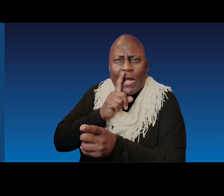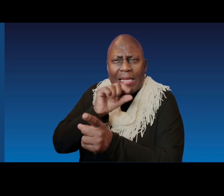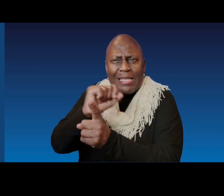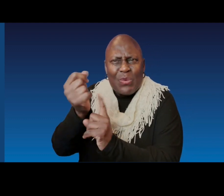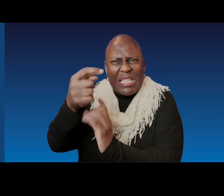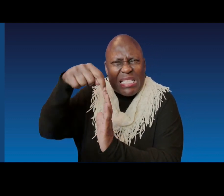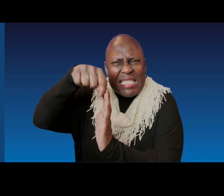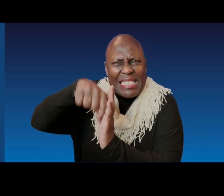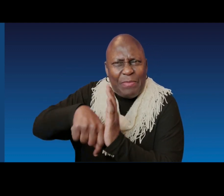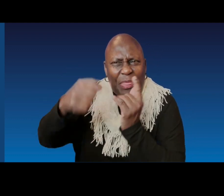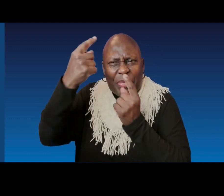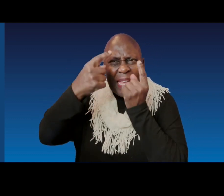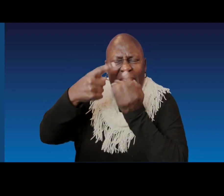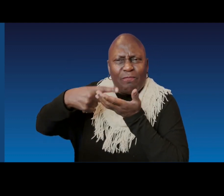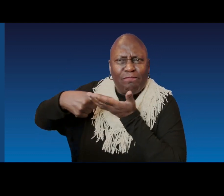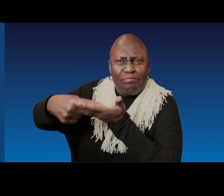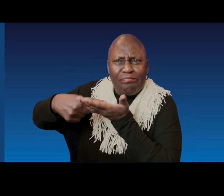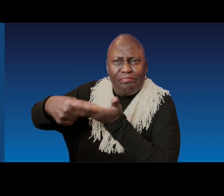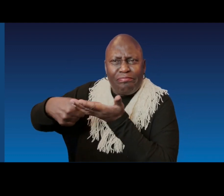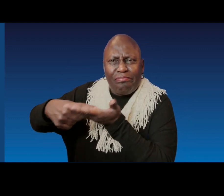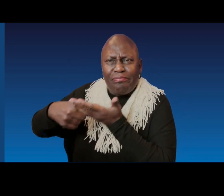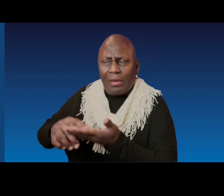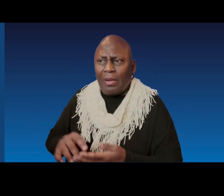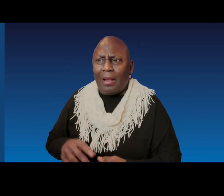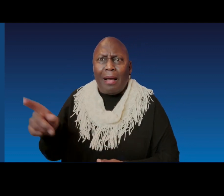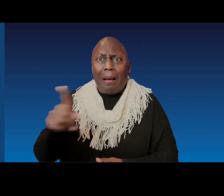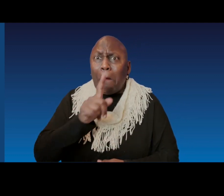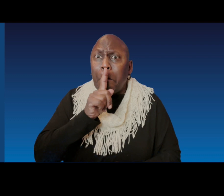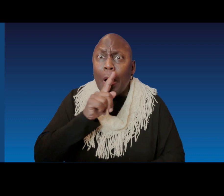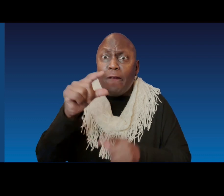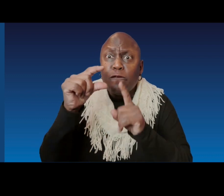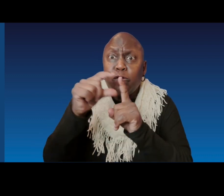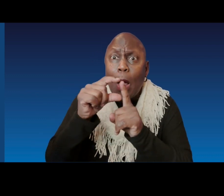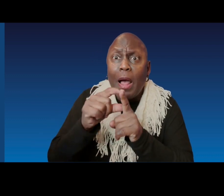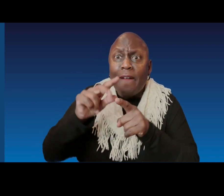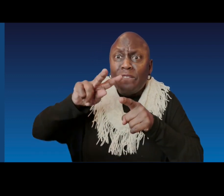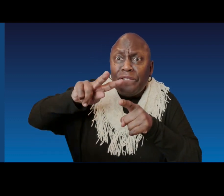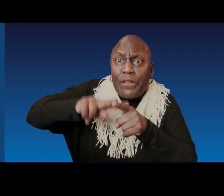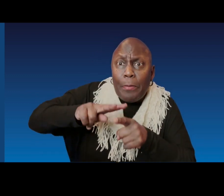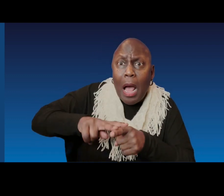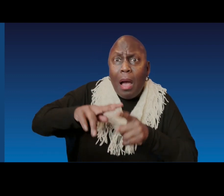It's fascinating how interaction takes place in real situations with deep thoughts.